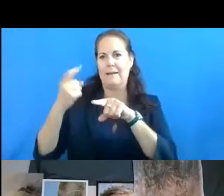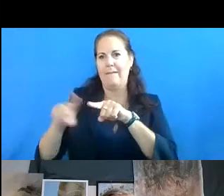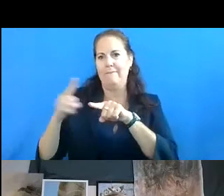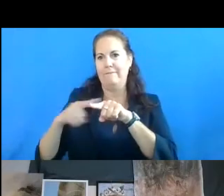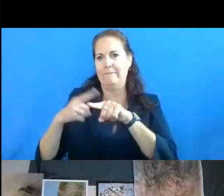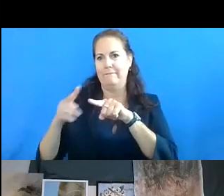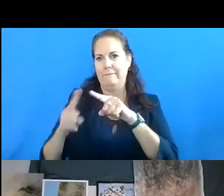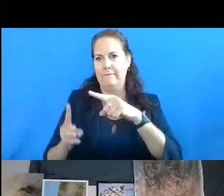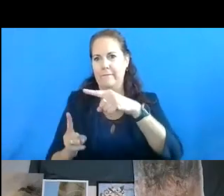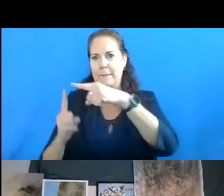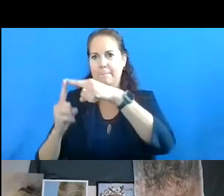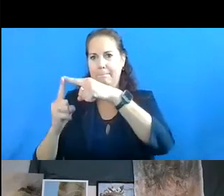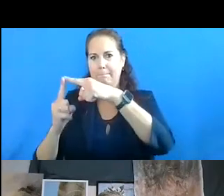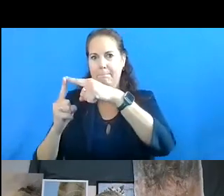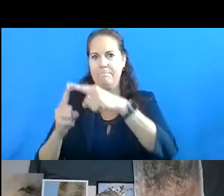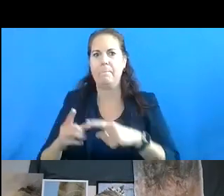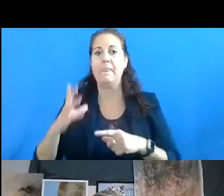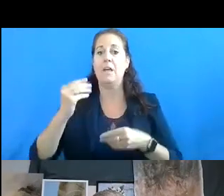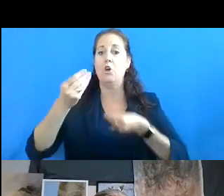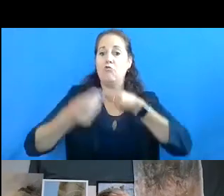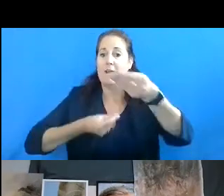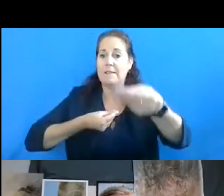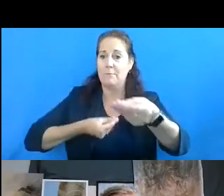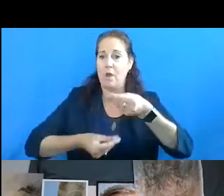And then we’re at reciprocity.